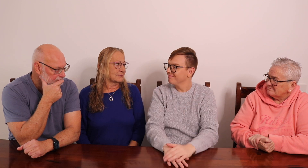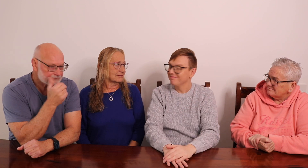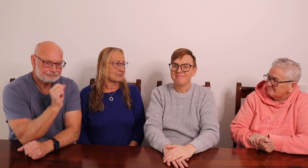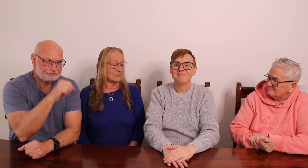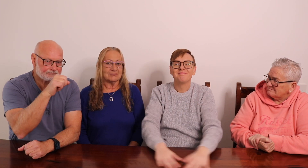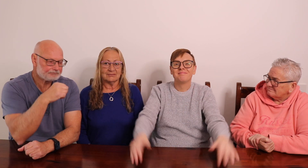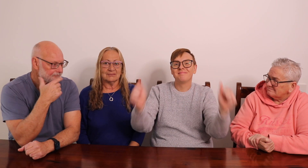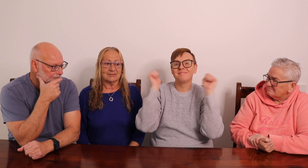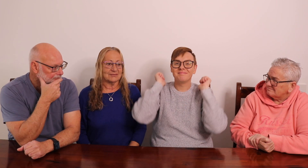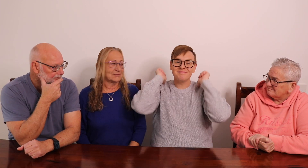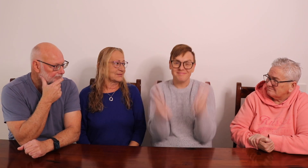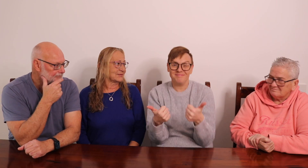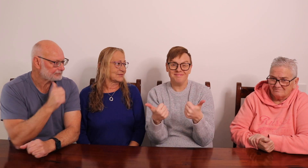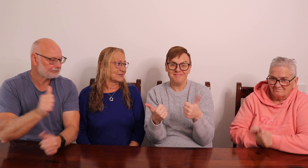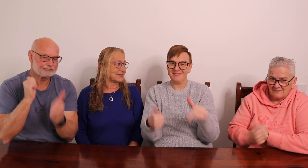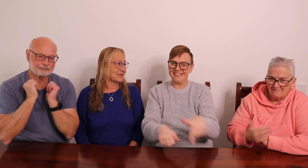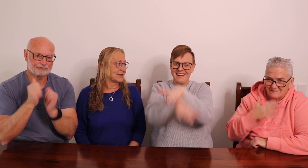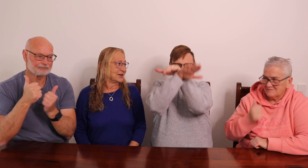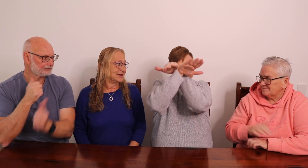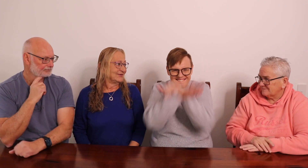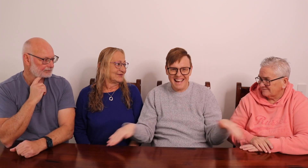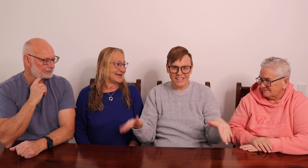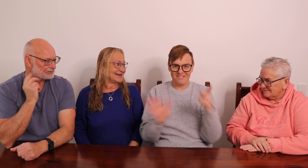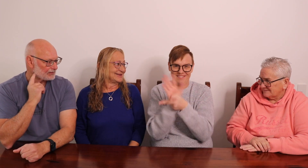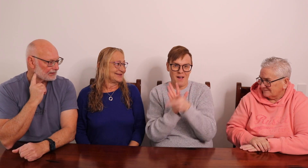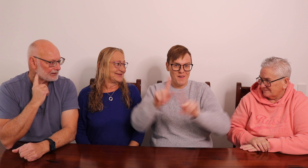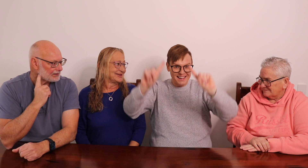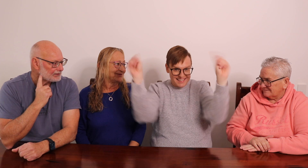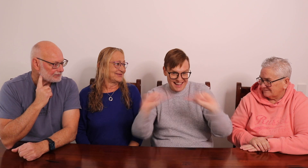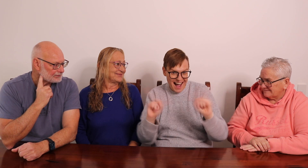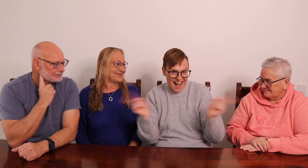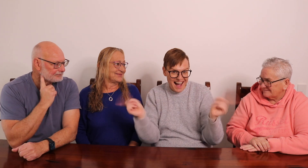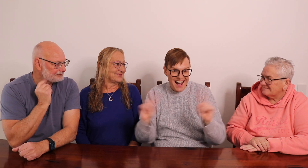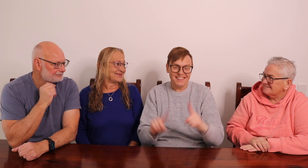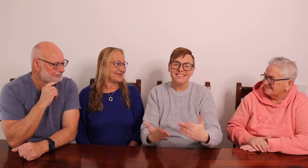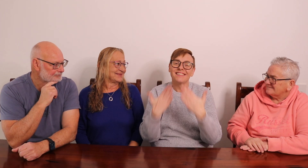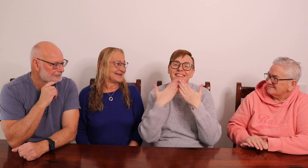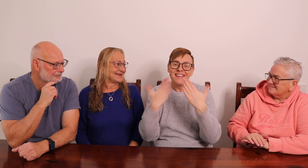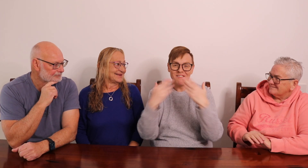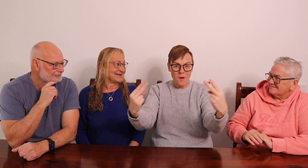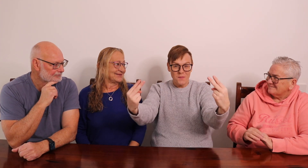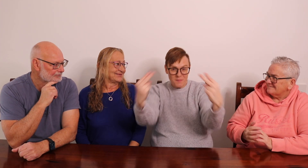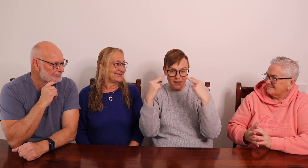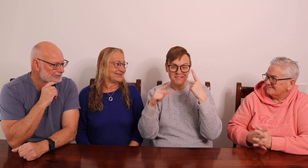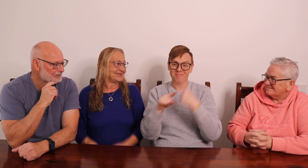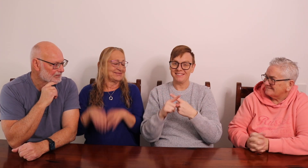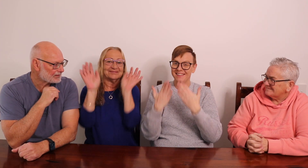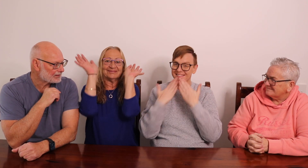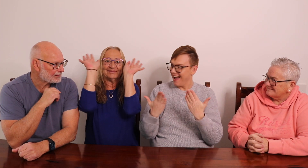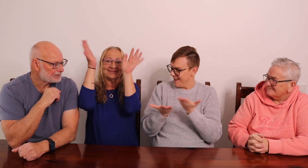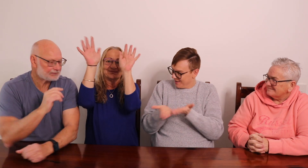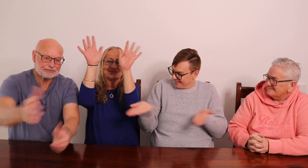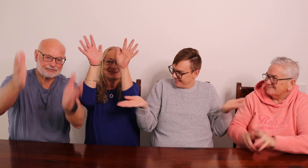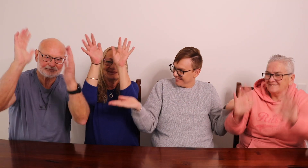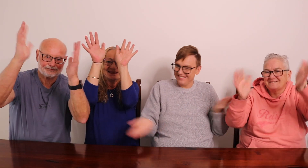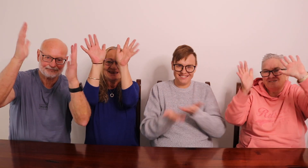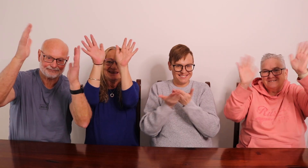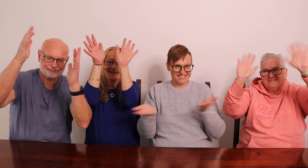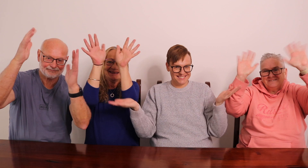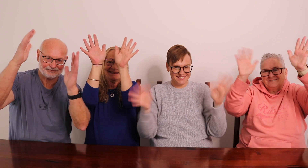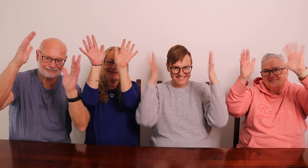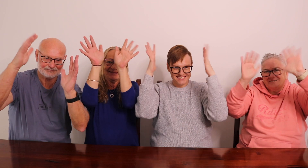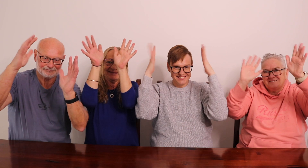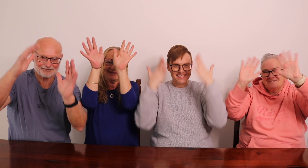This end the video now. Thanks for watching. And thanks to my parents for part this.